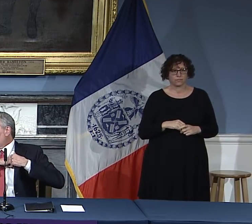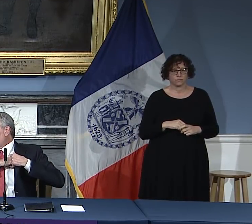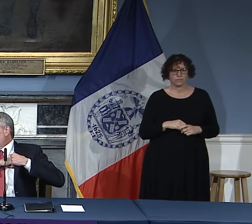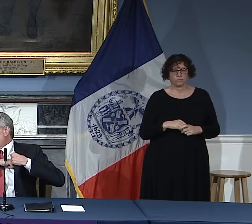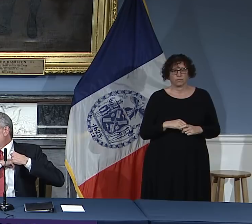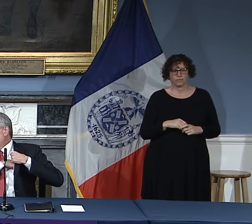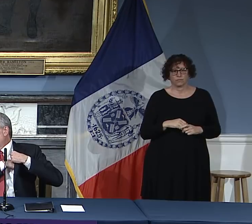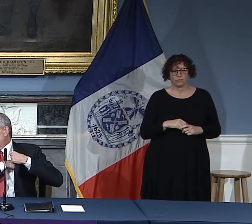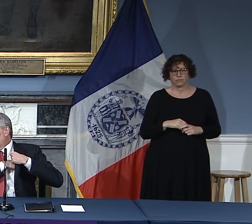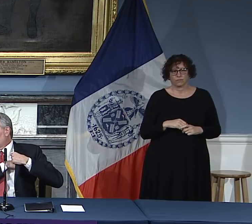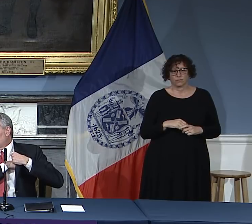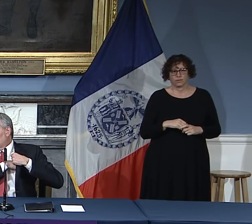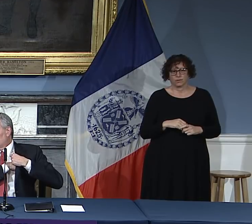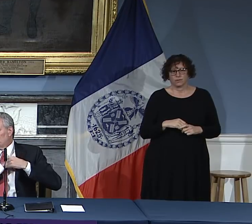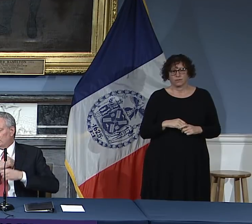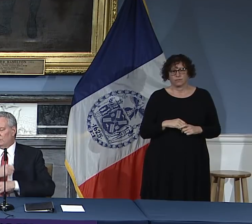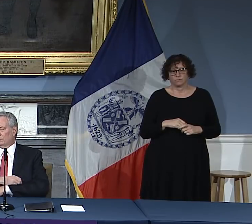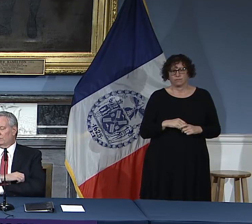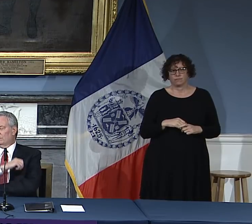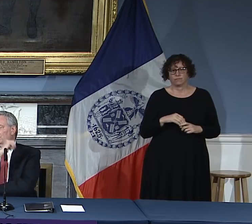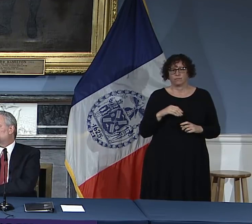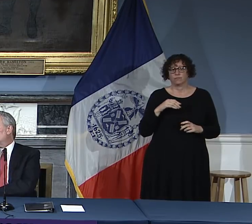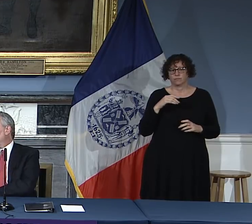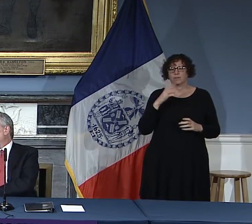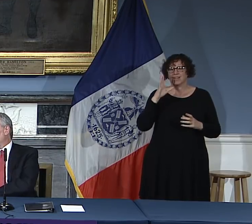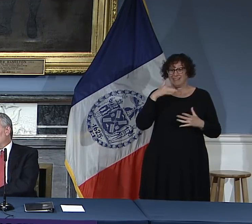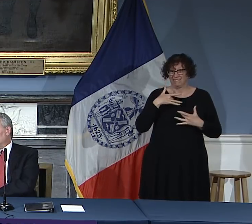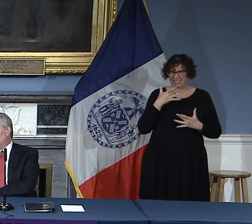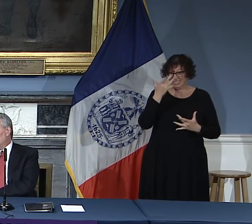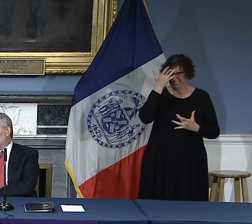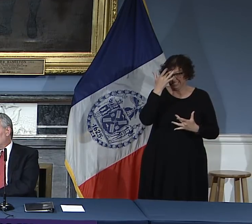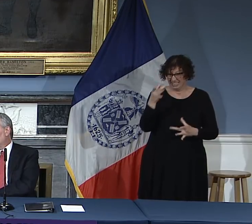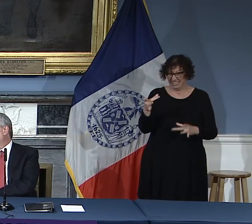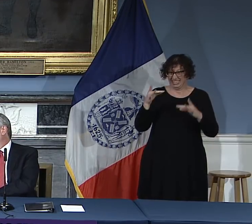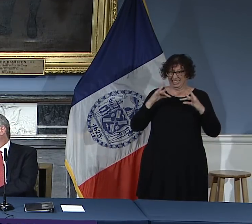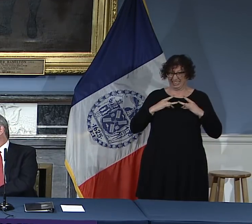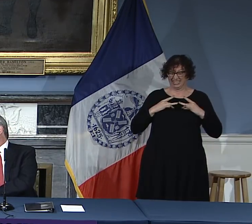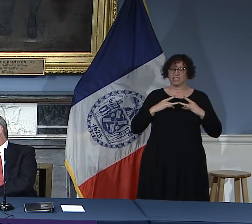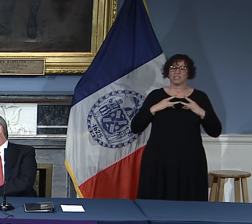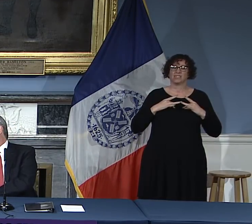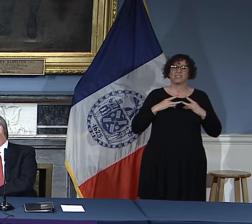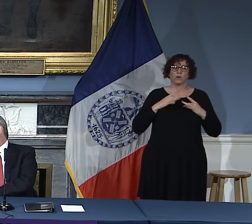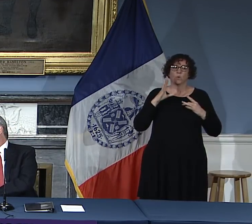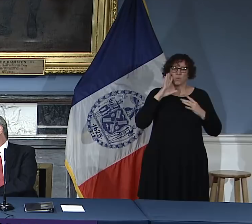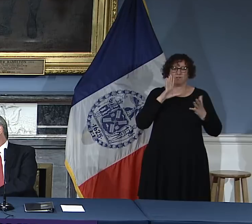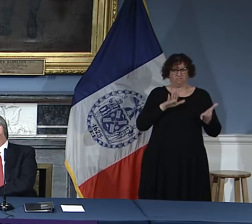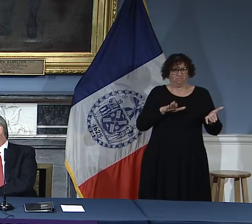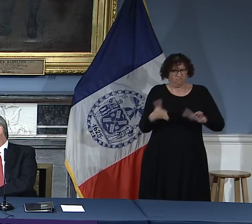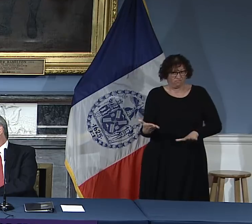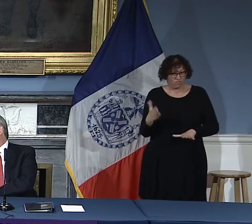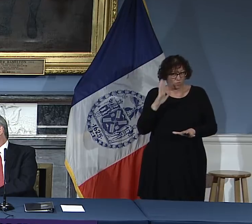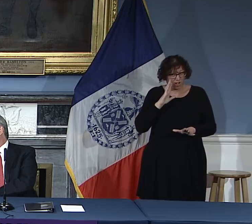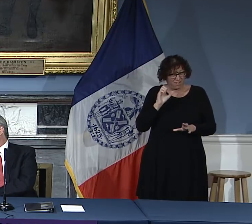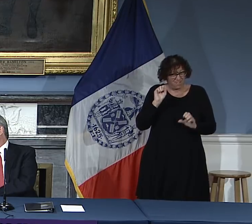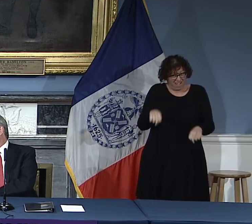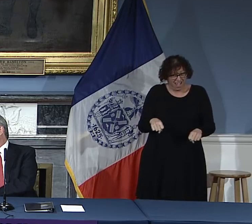PEOPLE WHO WILL SUCCU MBTOH TIS ILLNESS. BUT THE REALITY IS THAT, IF WE